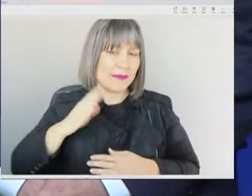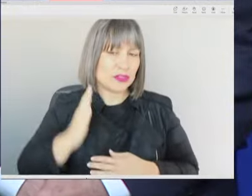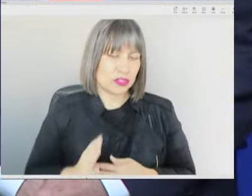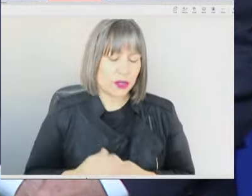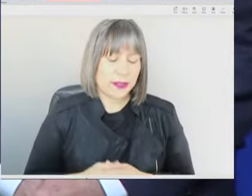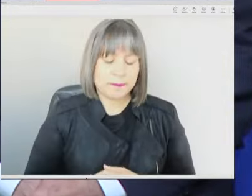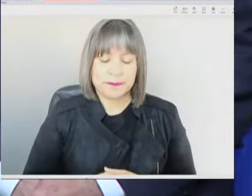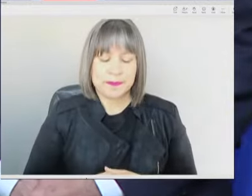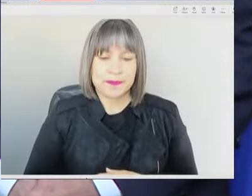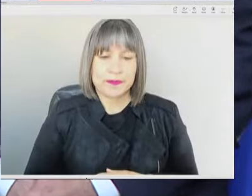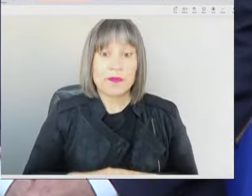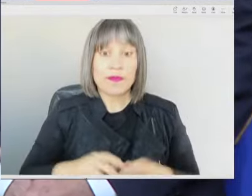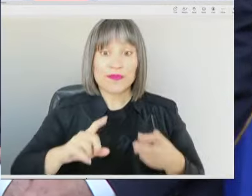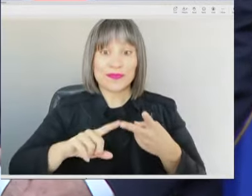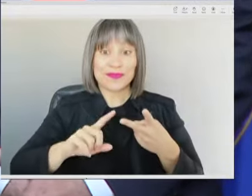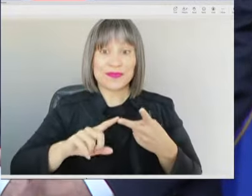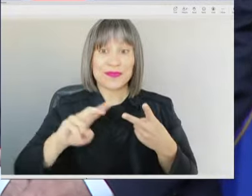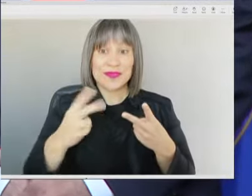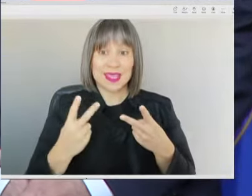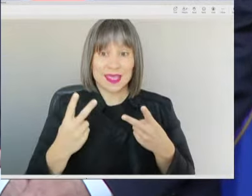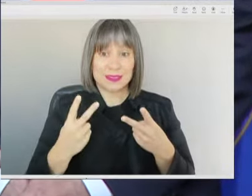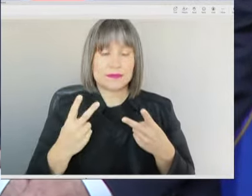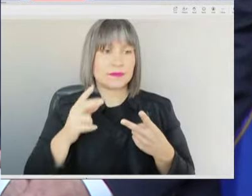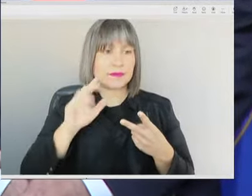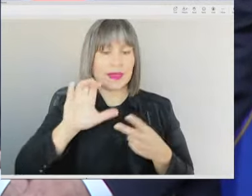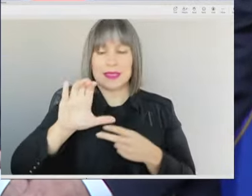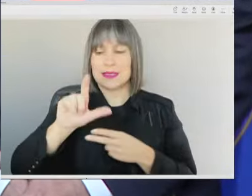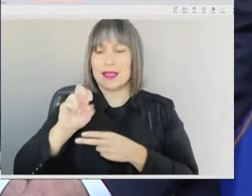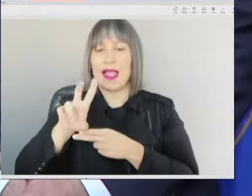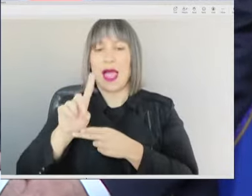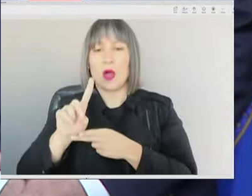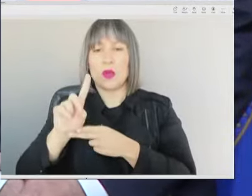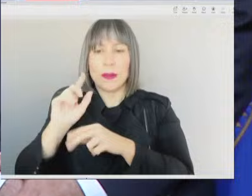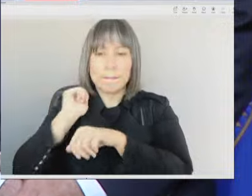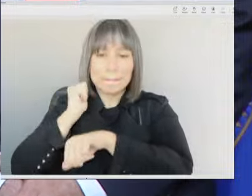The second thing is these are cloud-based reusable software packages at no cost that